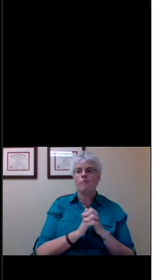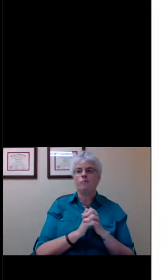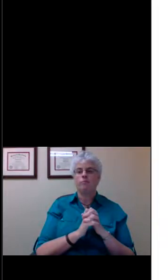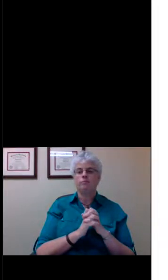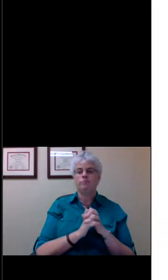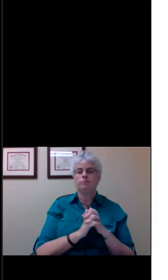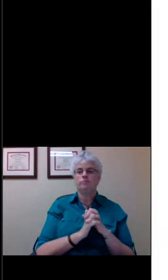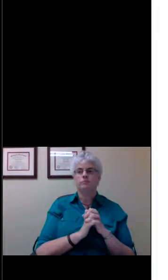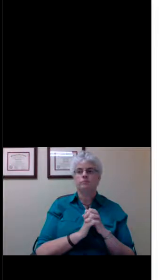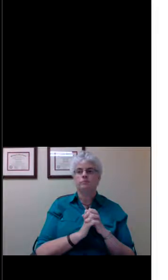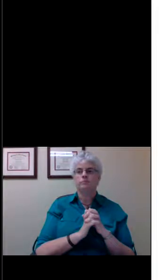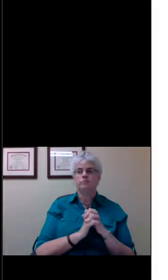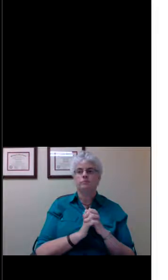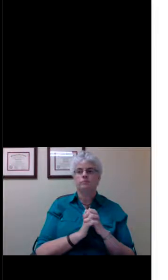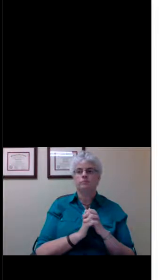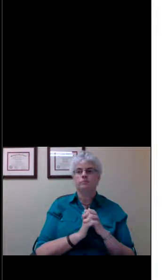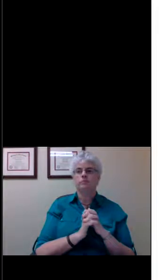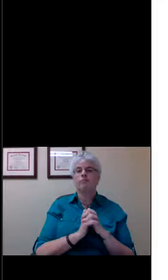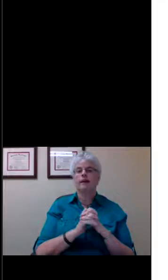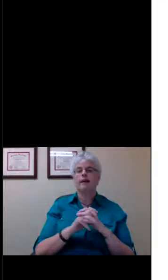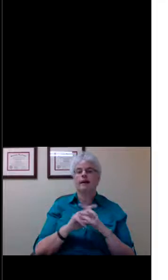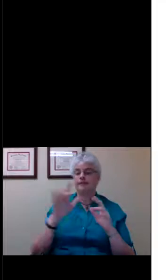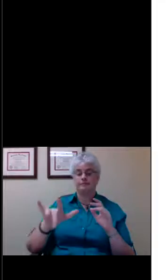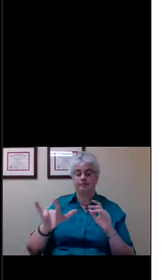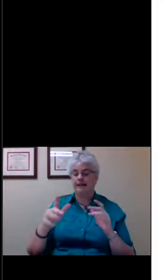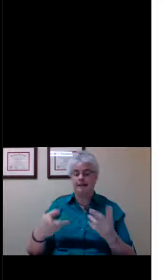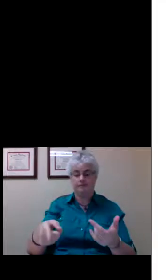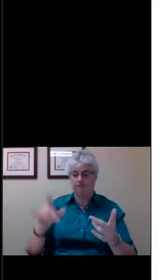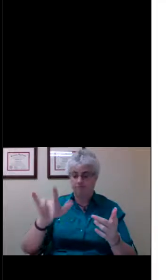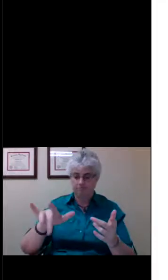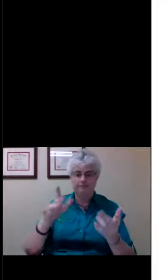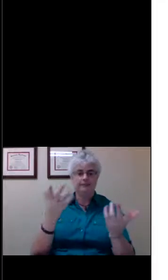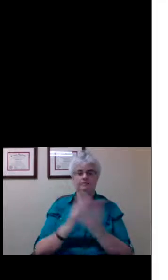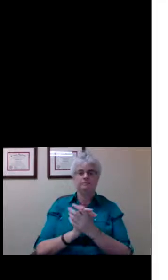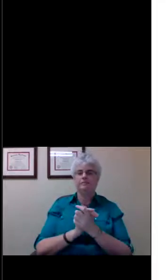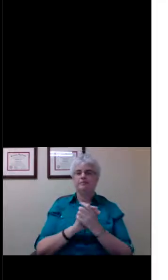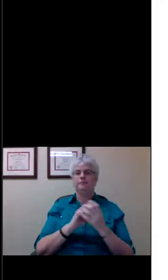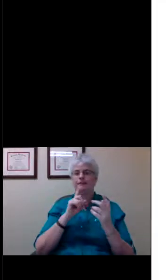advance the slide for us. go ahead, Holly. Okay, yeah, so yeah, this-